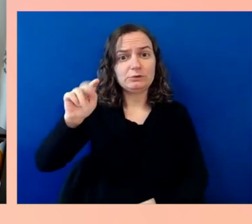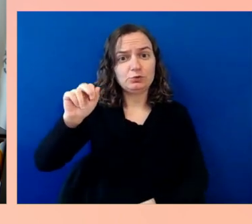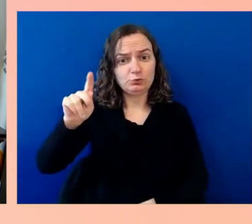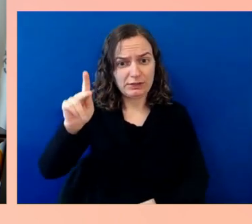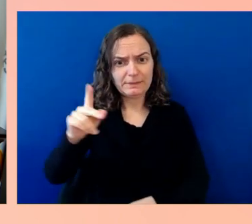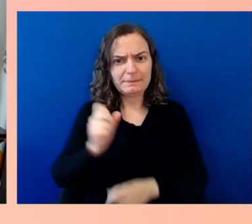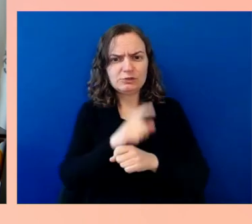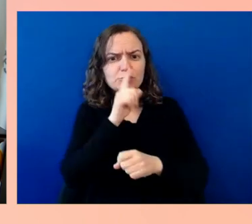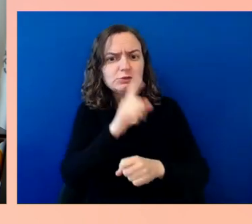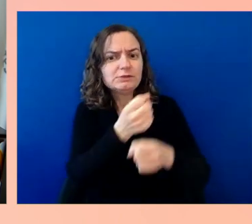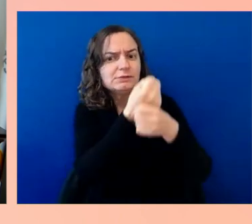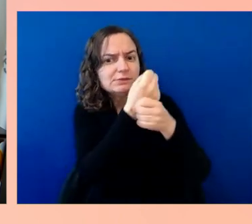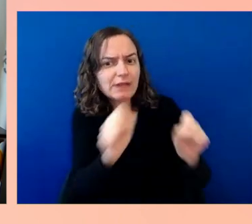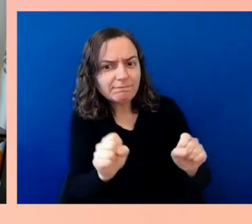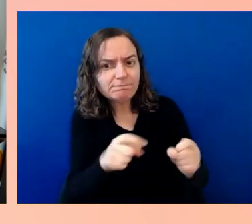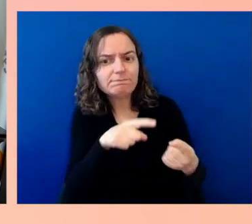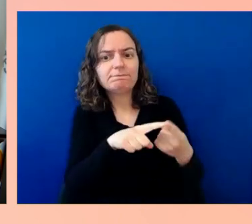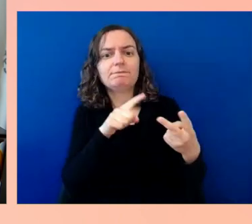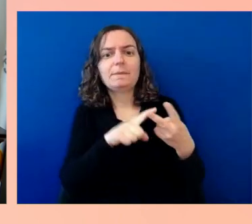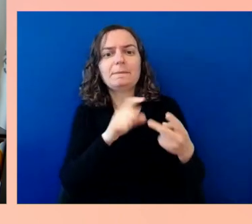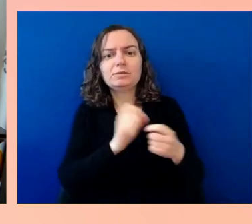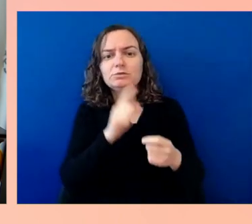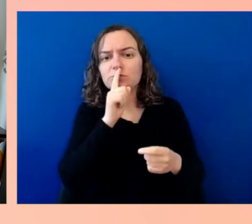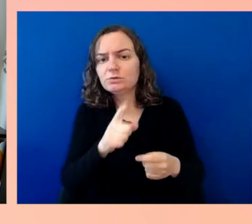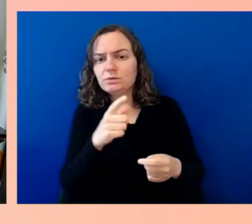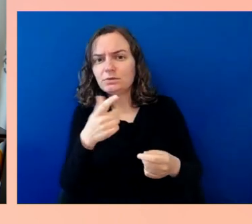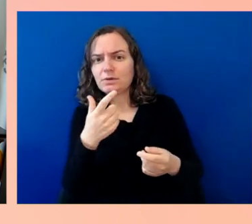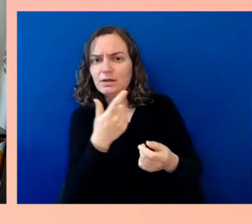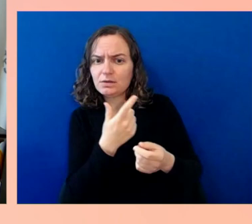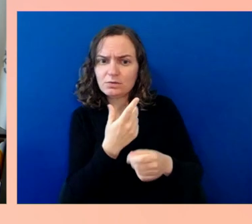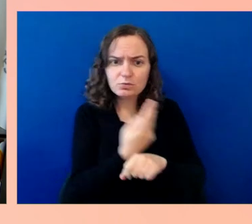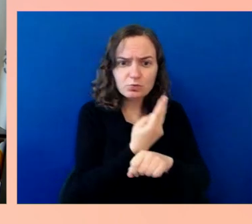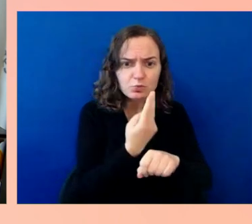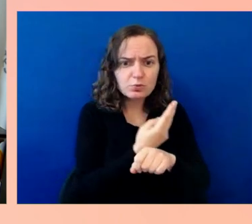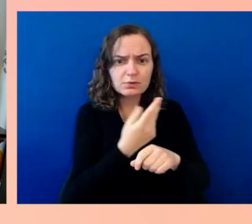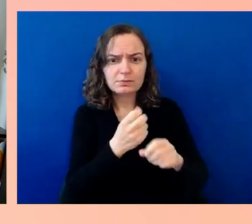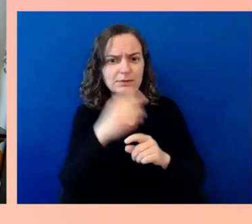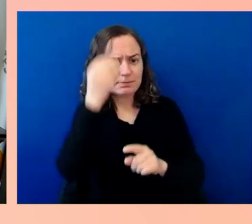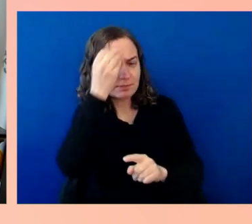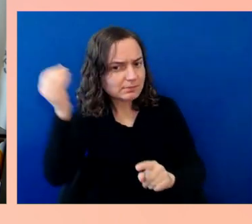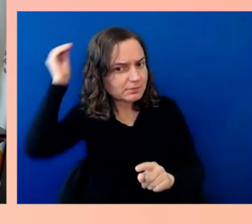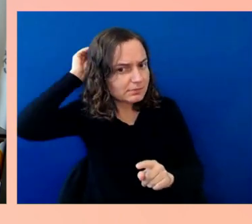that helps with things like curb cuts at sidewalks, safety that matters in particular to